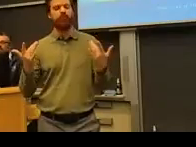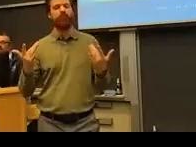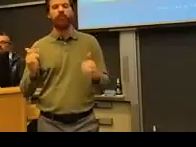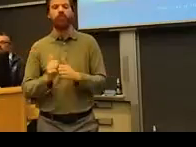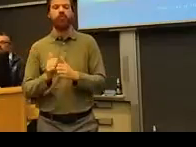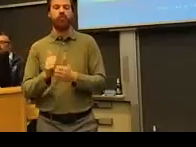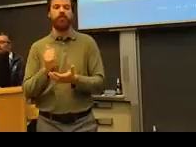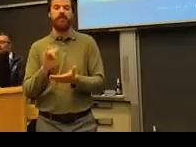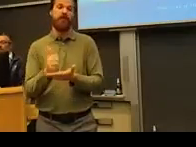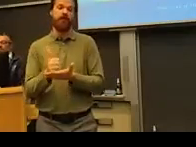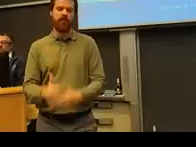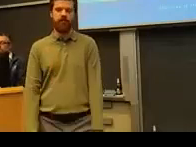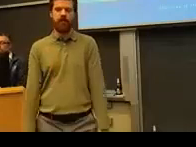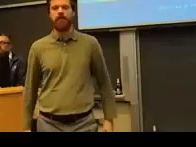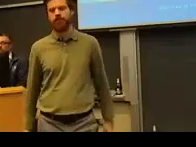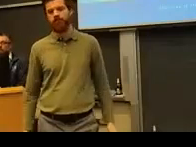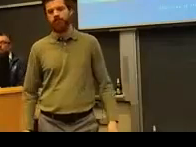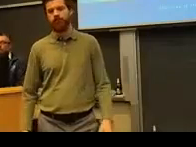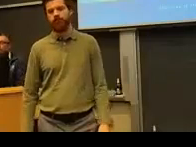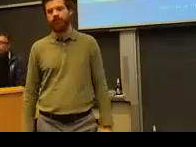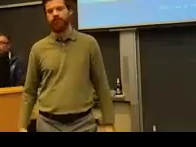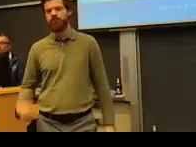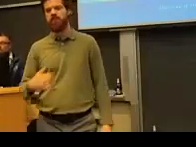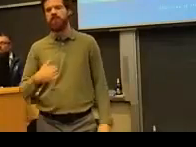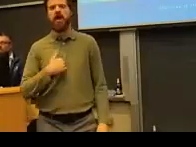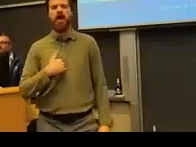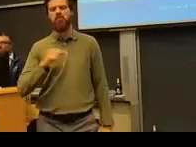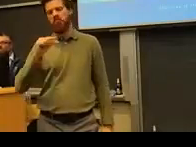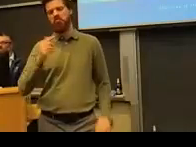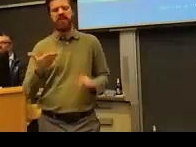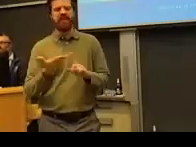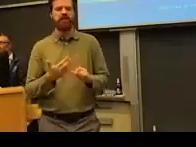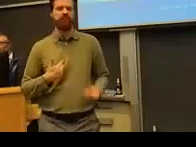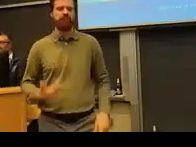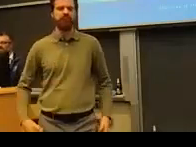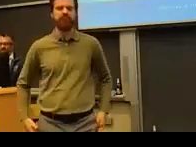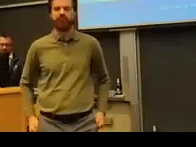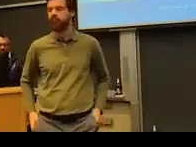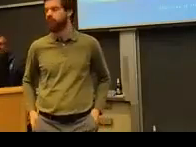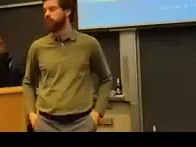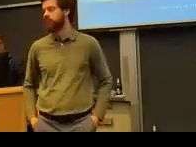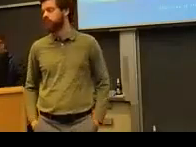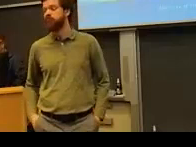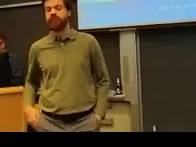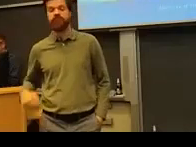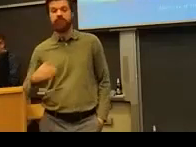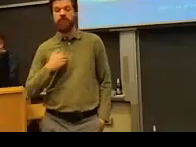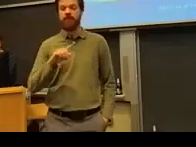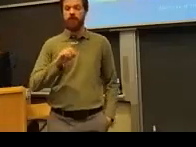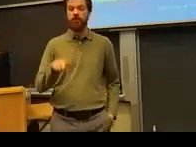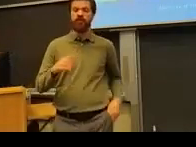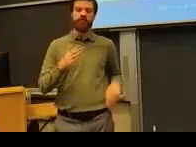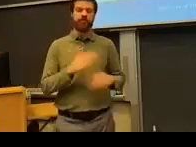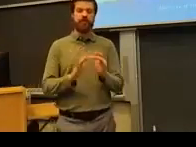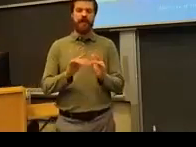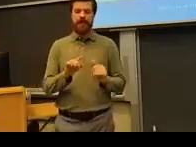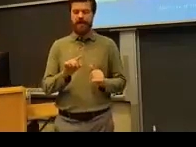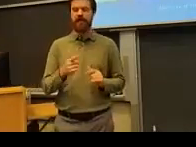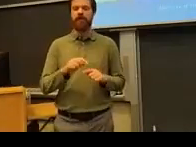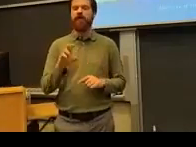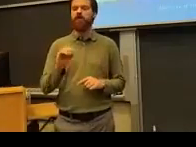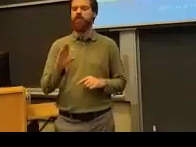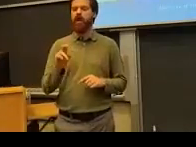being helpful so I'm marginally convinced do have a question from um um online from Robert Goldstein